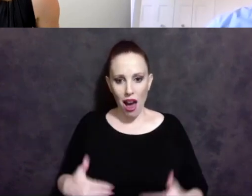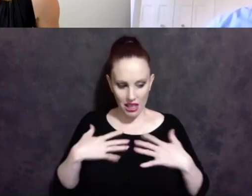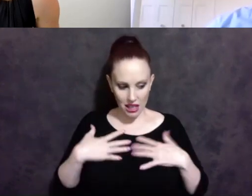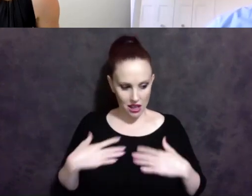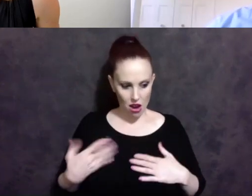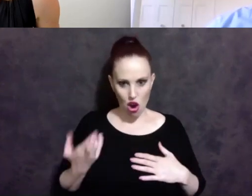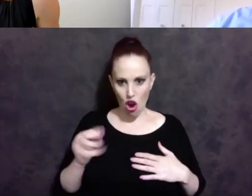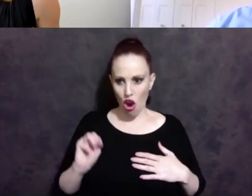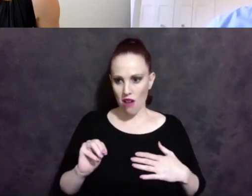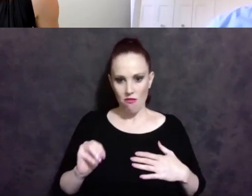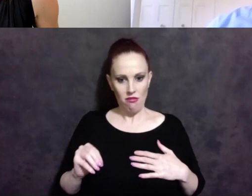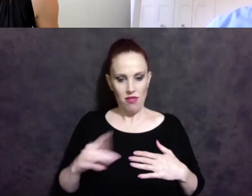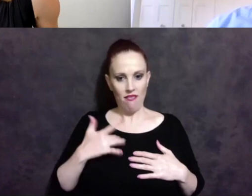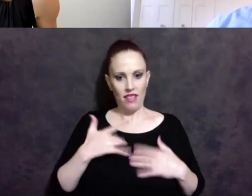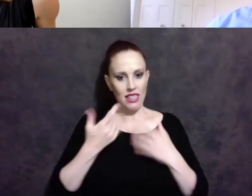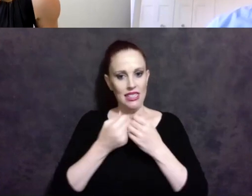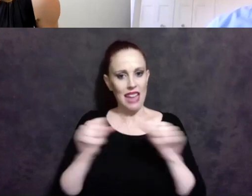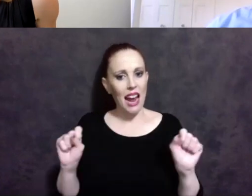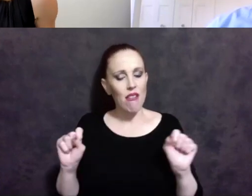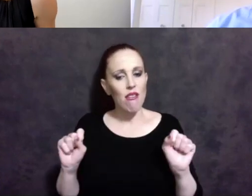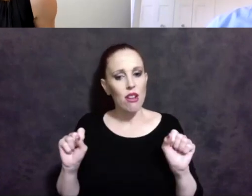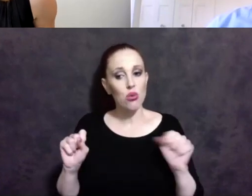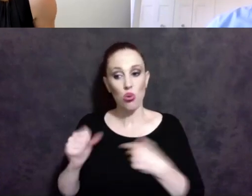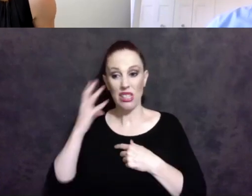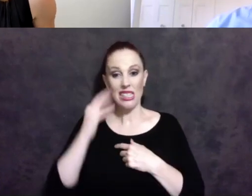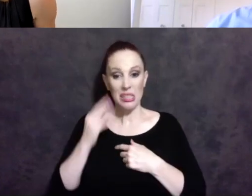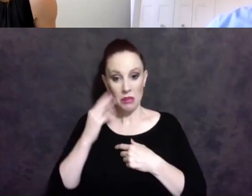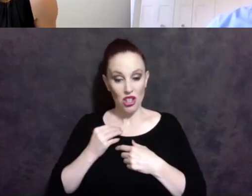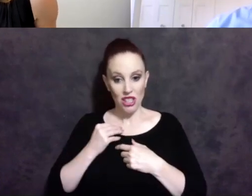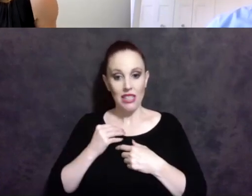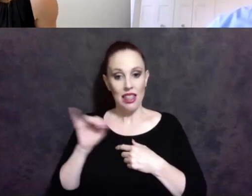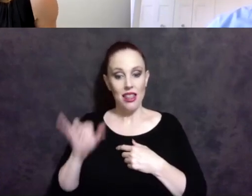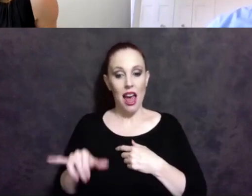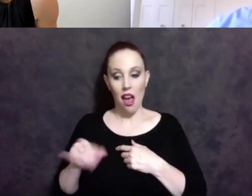feel safe, so when you experience that harm, one of the tendency is to disconnect from